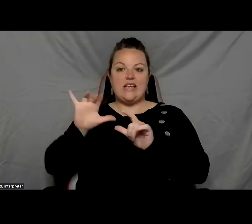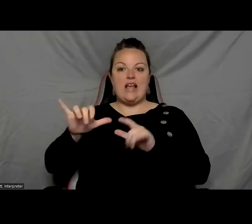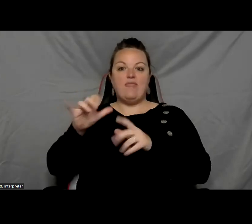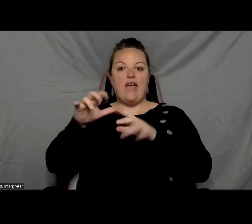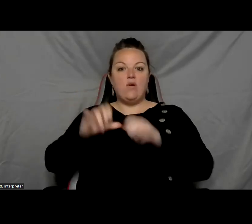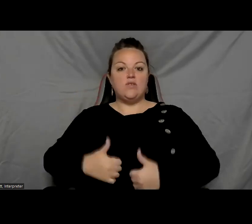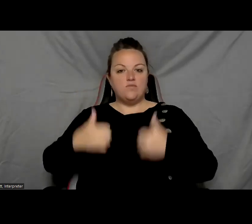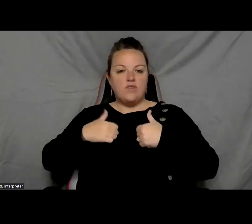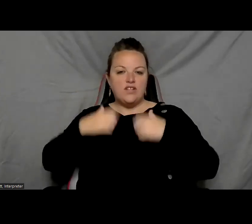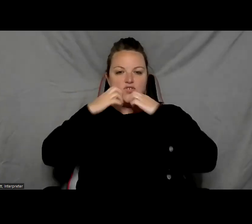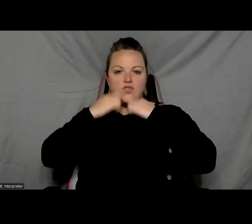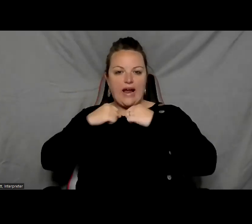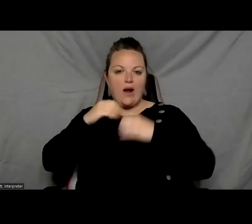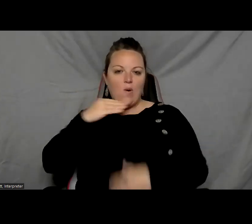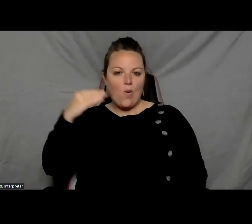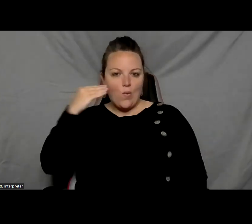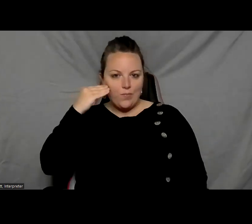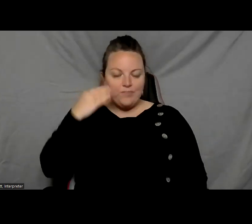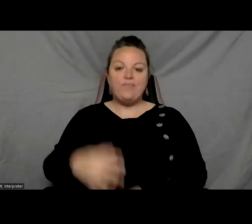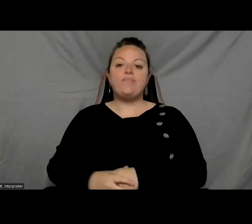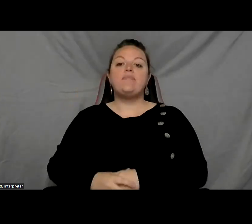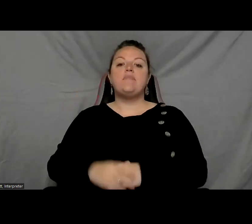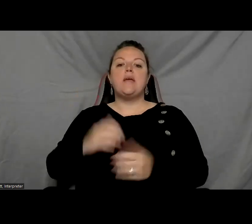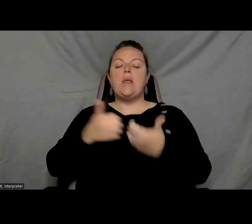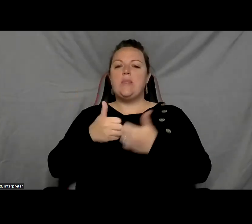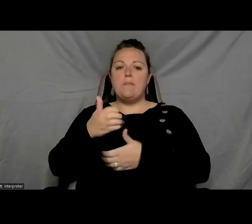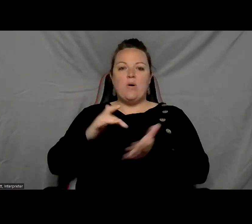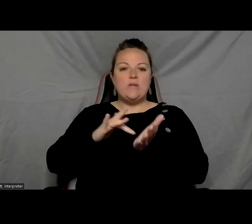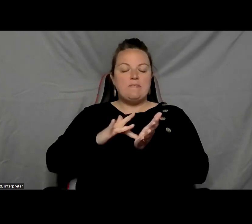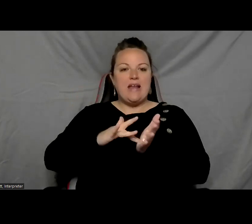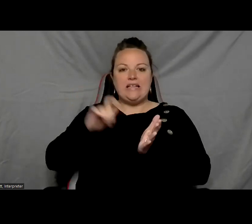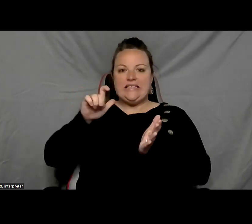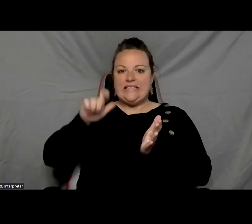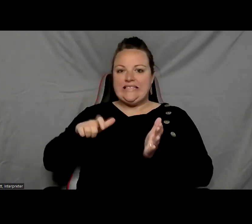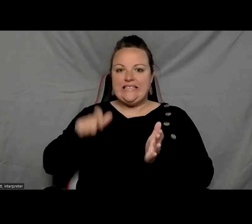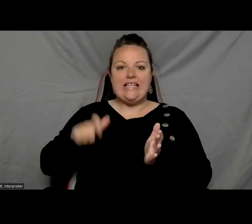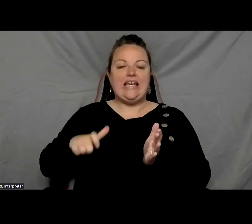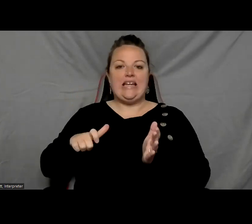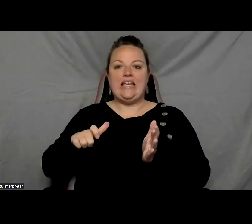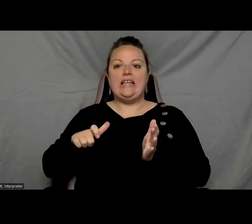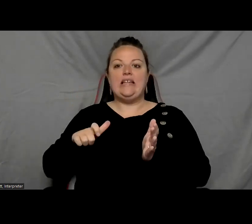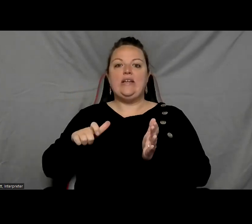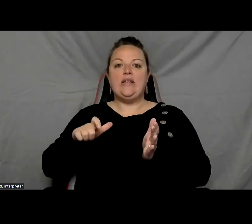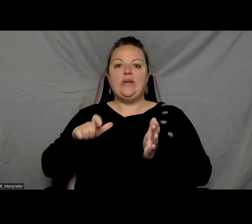Together, we support our most medically fragile and especially vulnerable adults. Most of